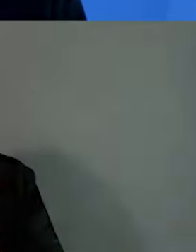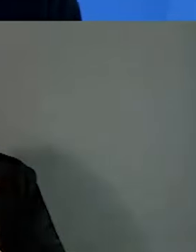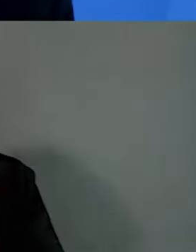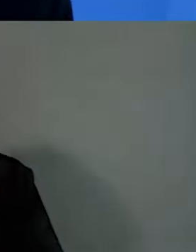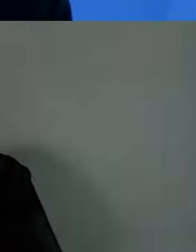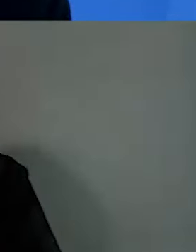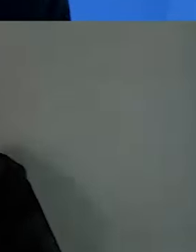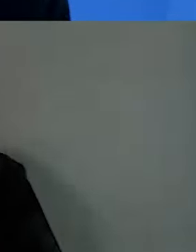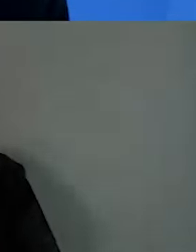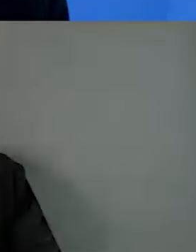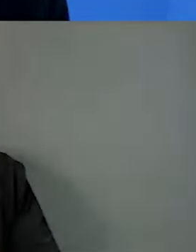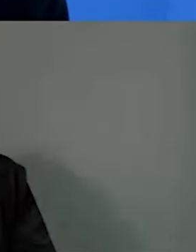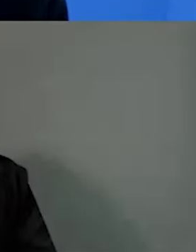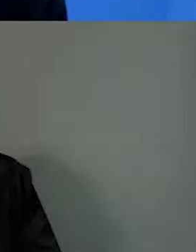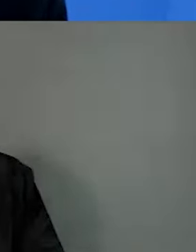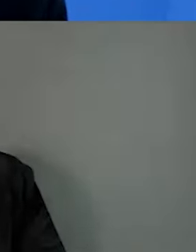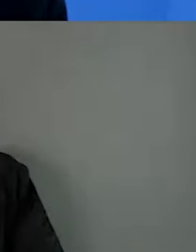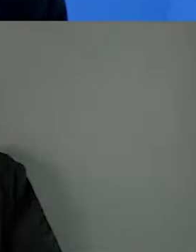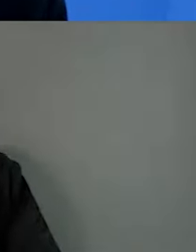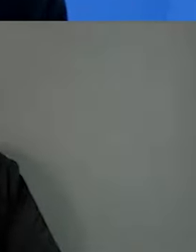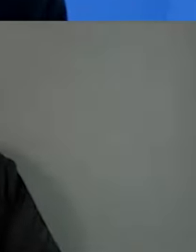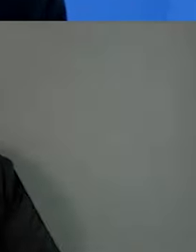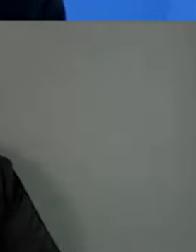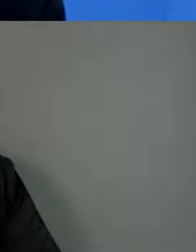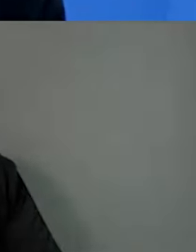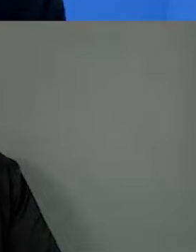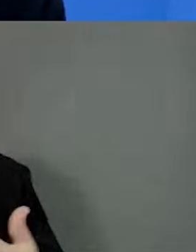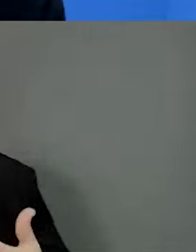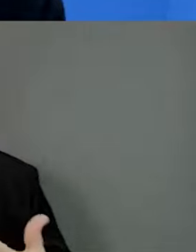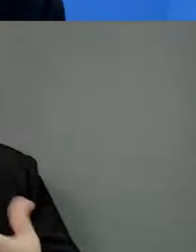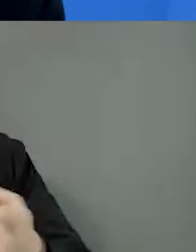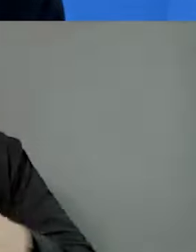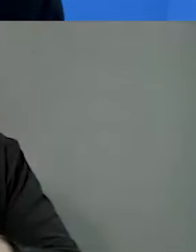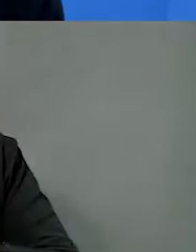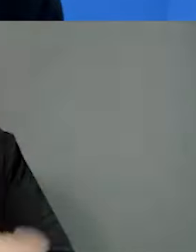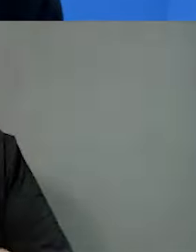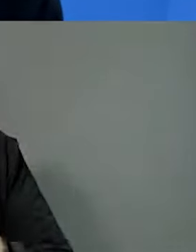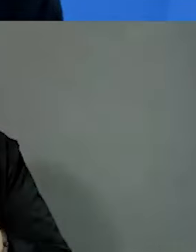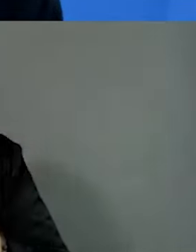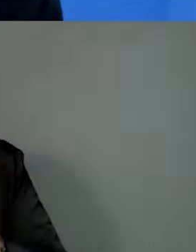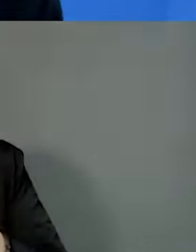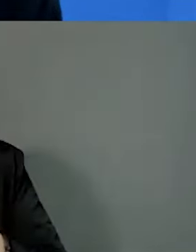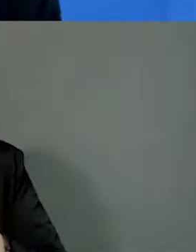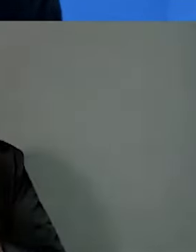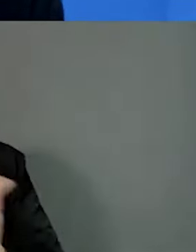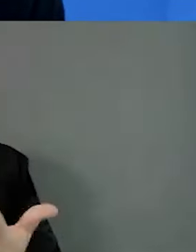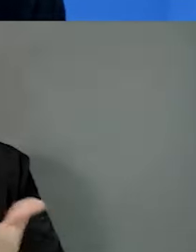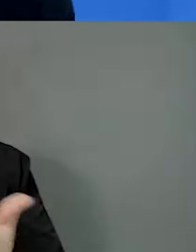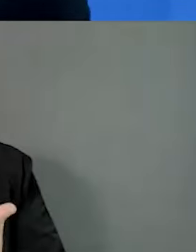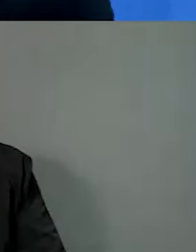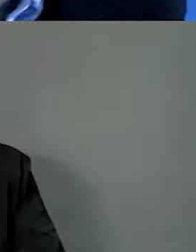and exactly what has changed going forward beginning May 20th.